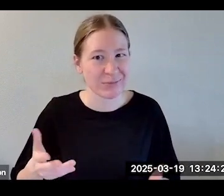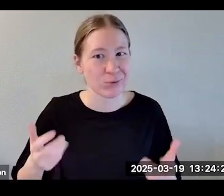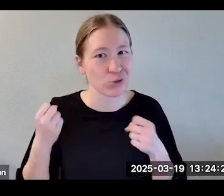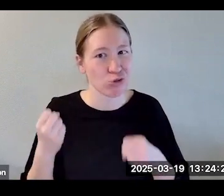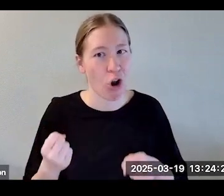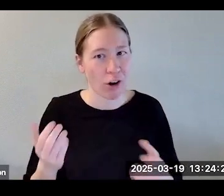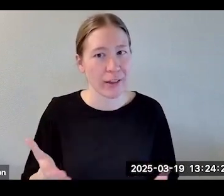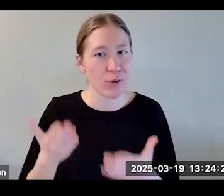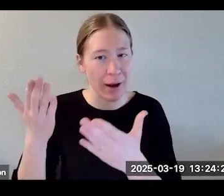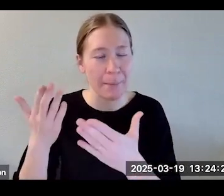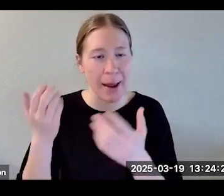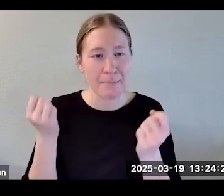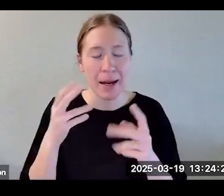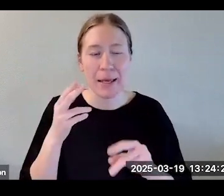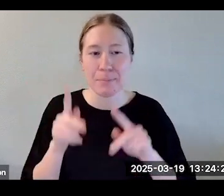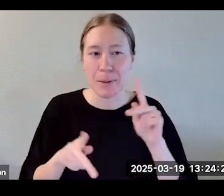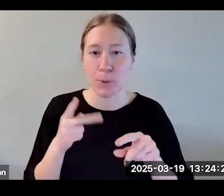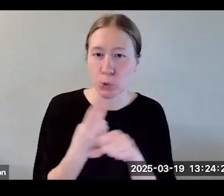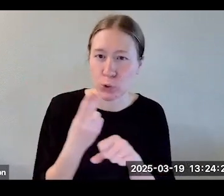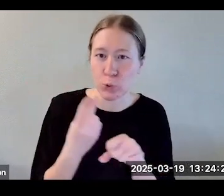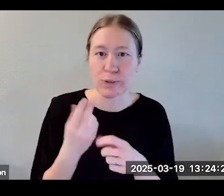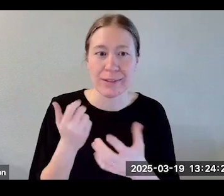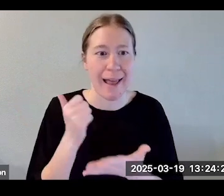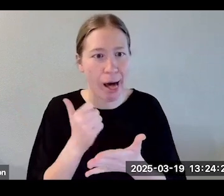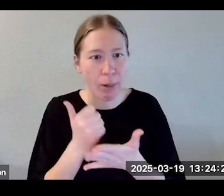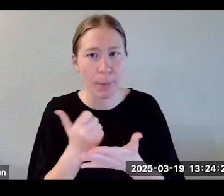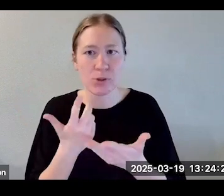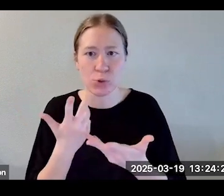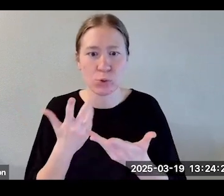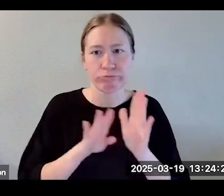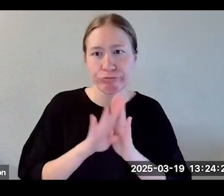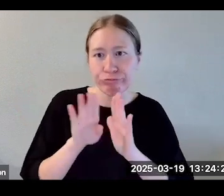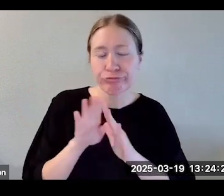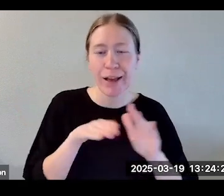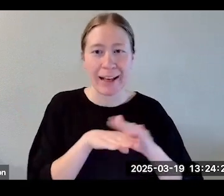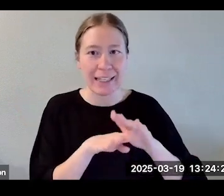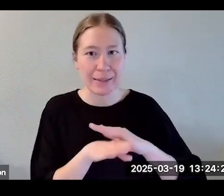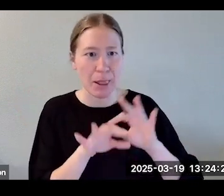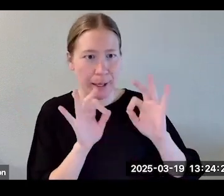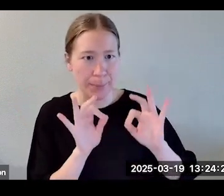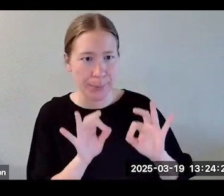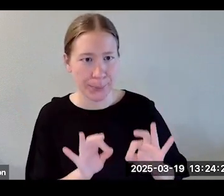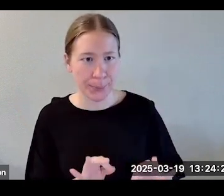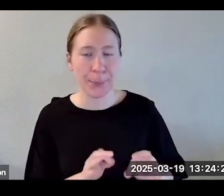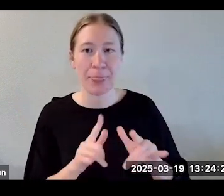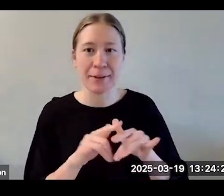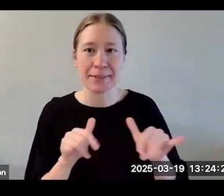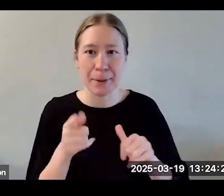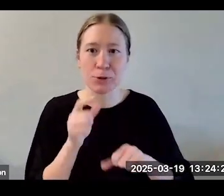as it really helps to Work on accessibility as you go. But anyway, I'm gonna stop sharing for a moment,